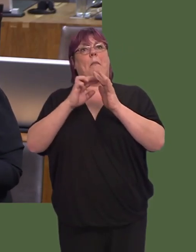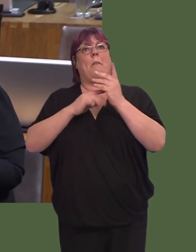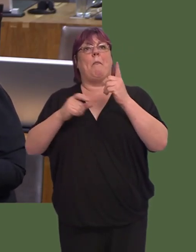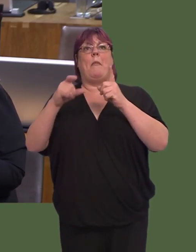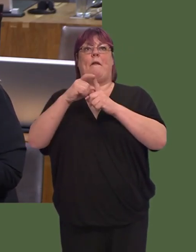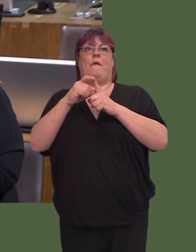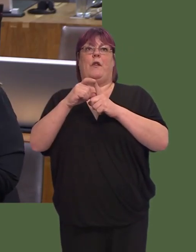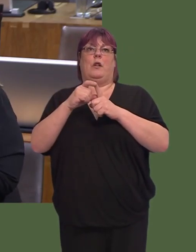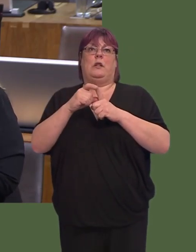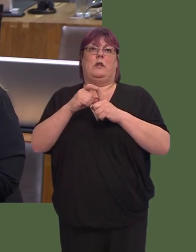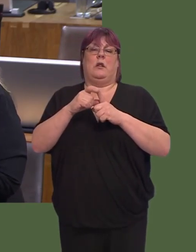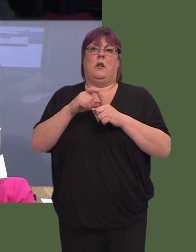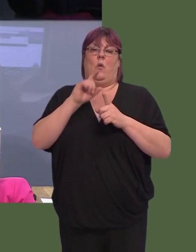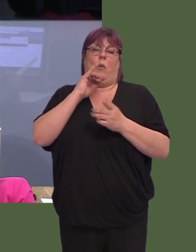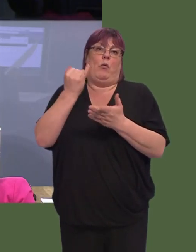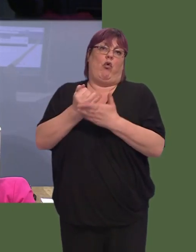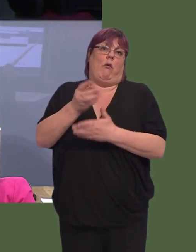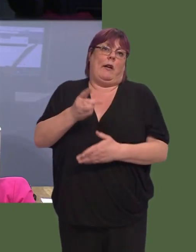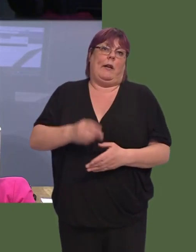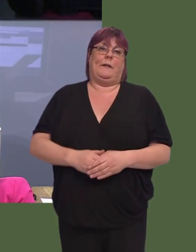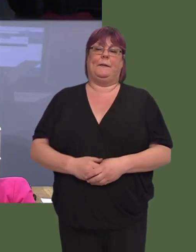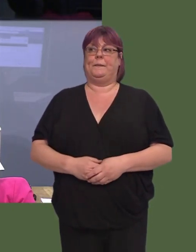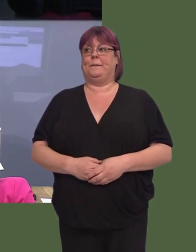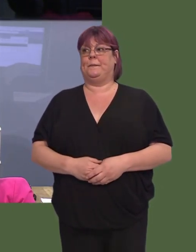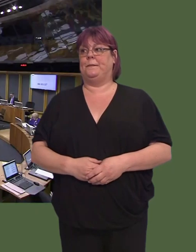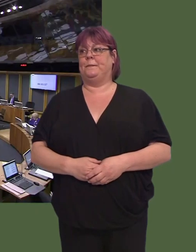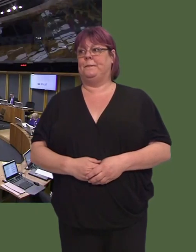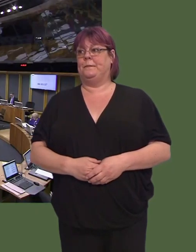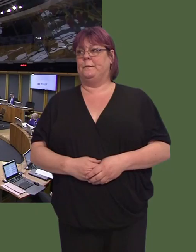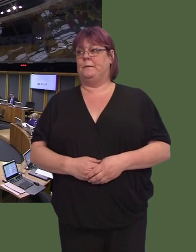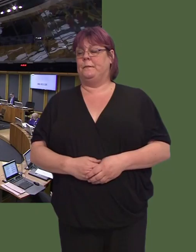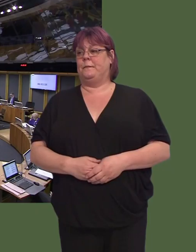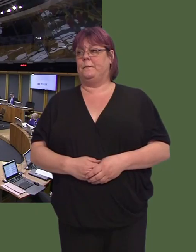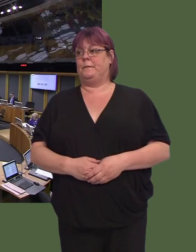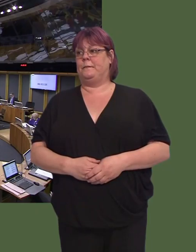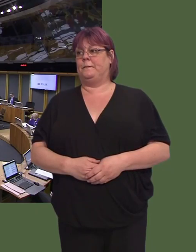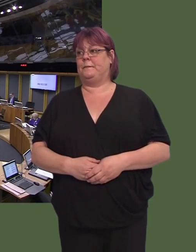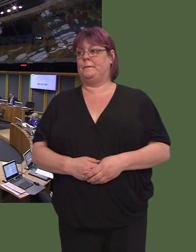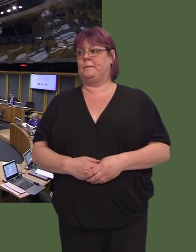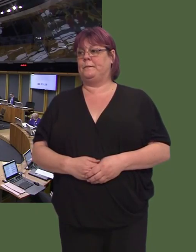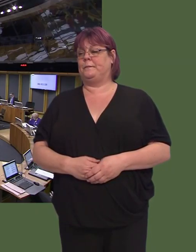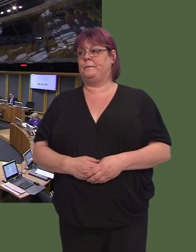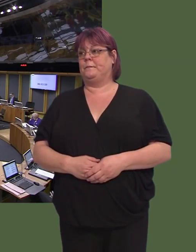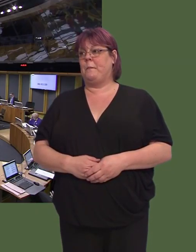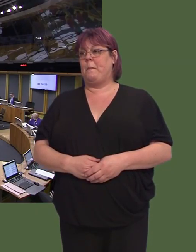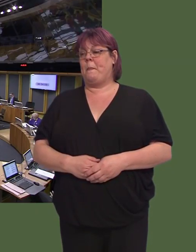of the academic argument. Y Llywydd / The Llywydd: Ac yn olaf, Steffan Lewis. Steffan Lewis AM: Diolch, Llywydd.